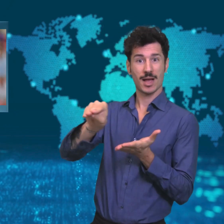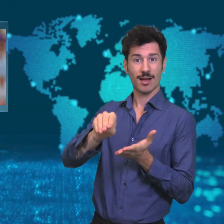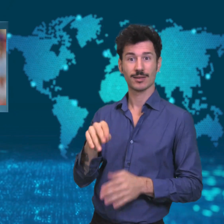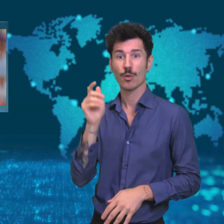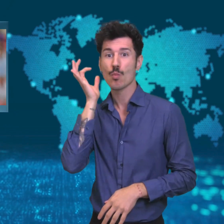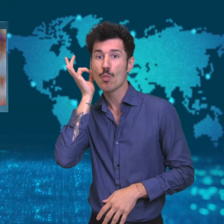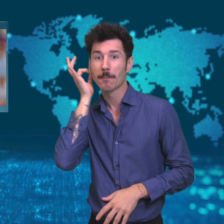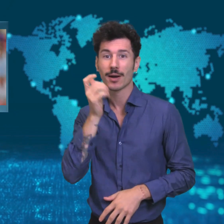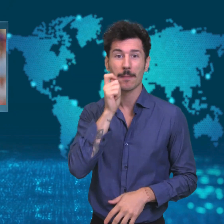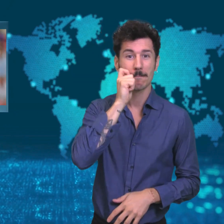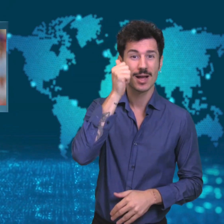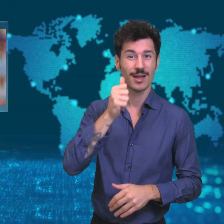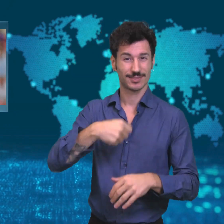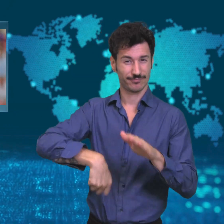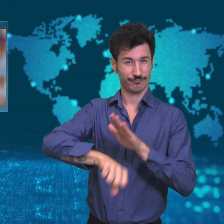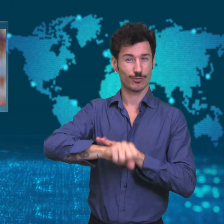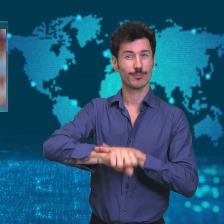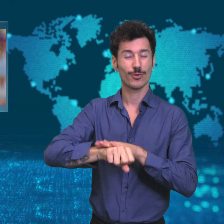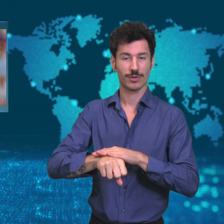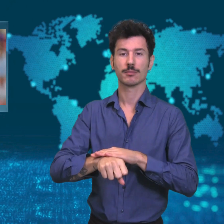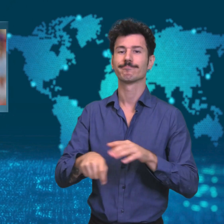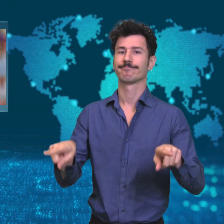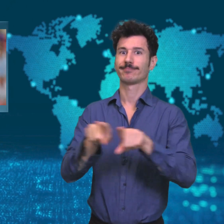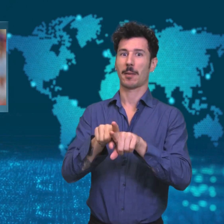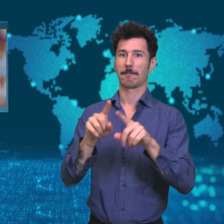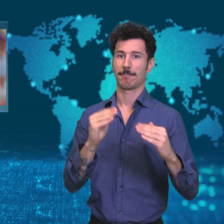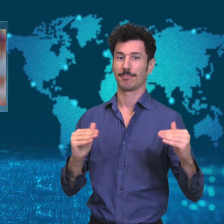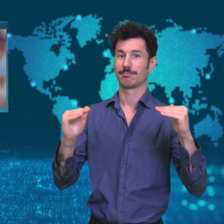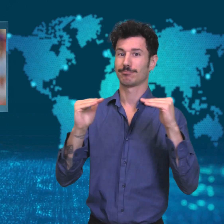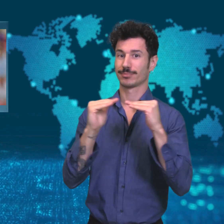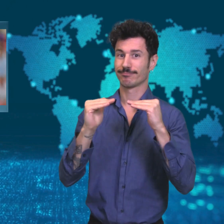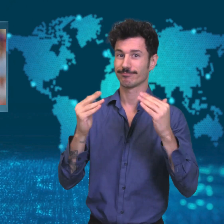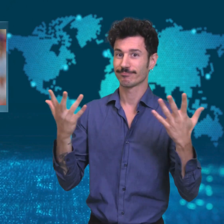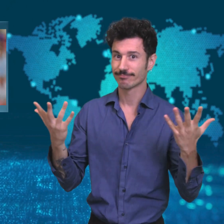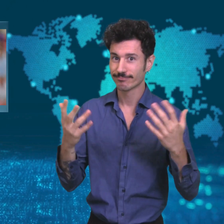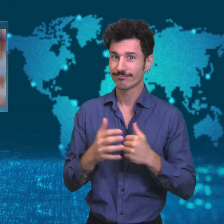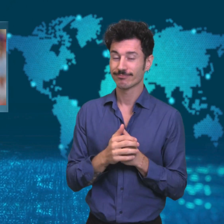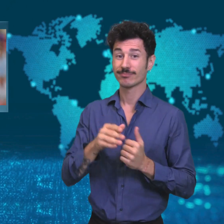and men’s football teams will receive equal pay.